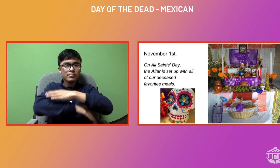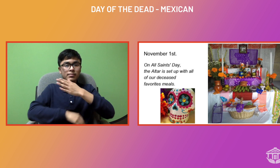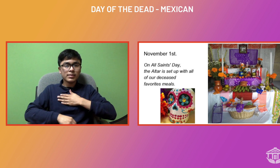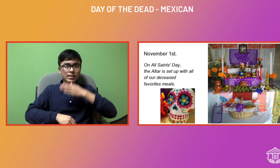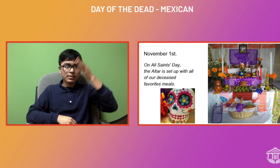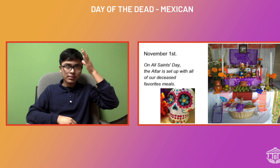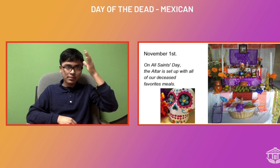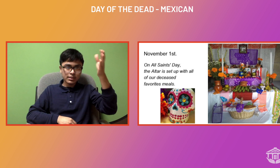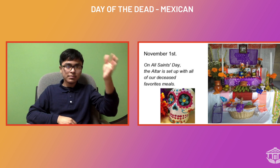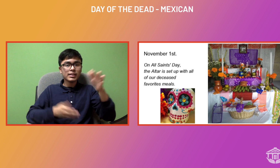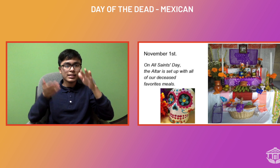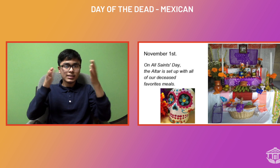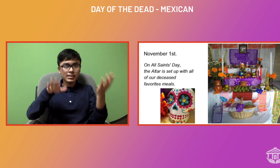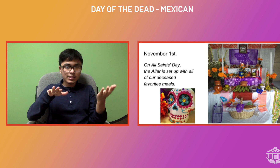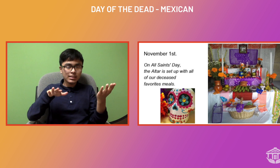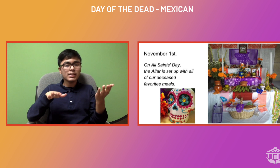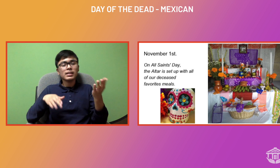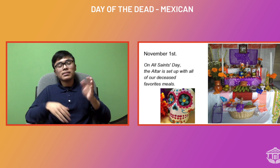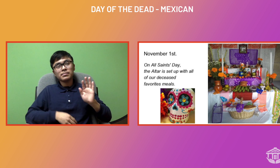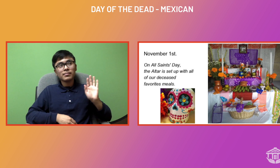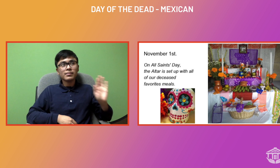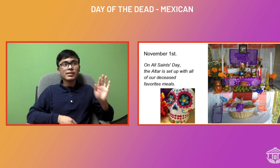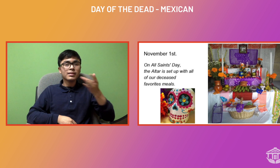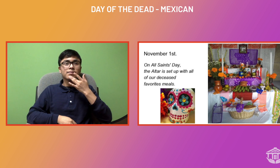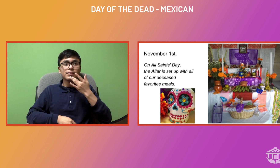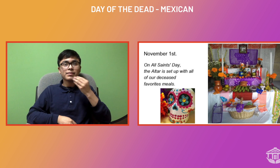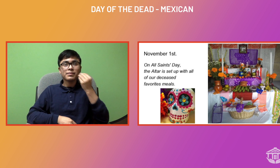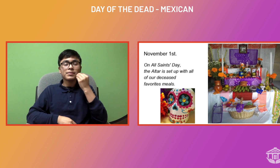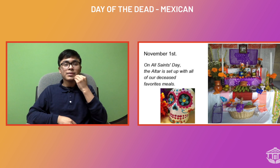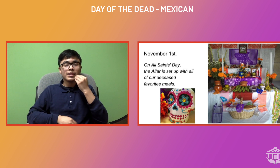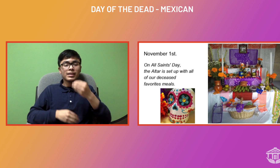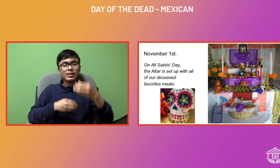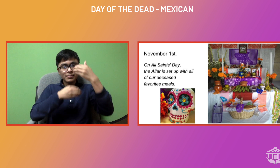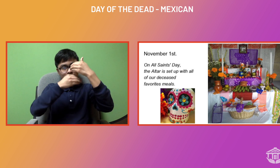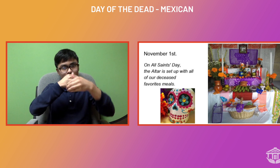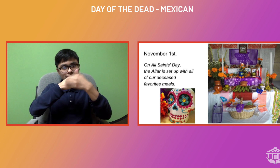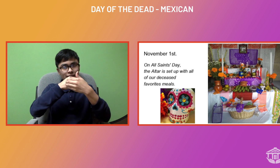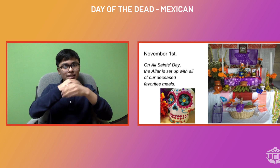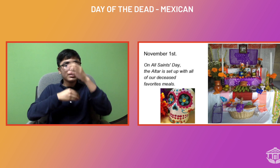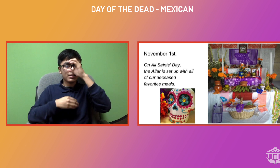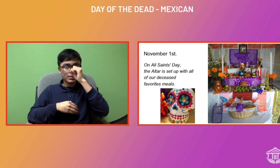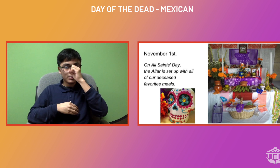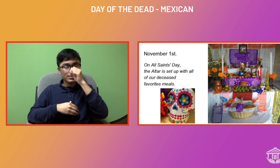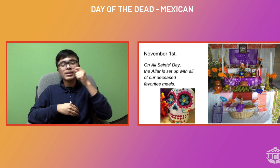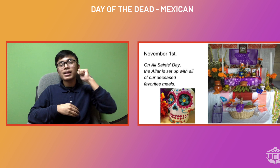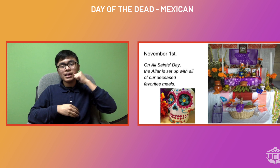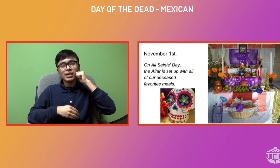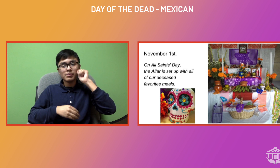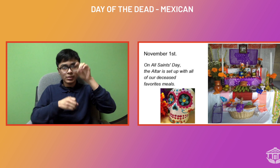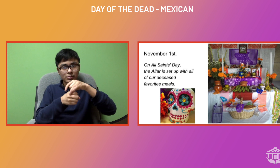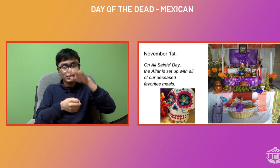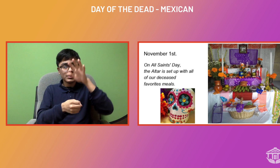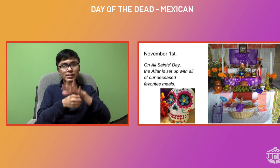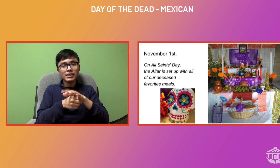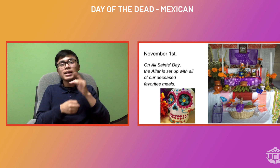passed away. This includes foods like bread, fruits, soda, even candy and…..